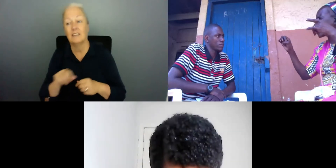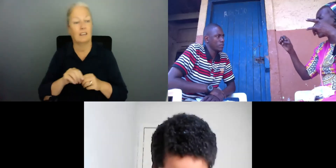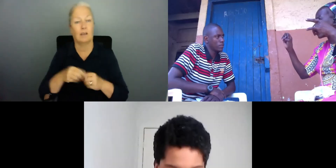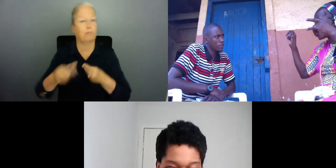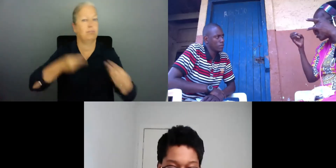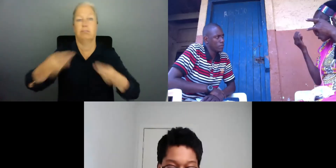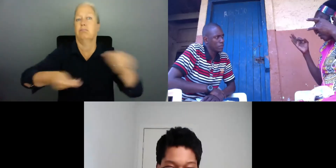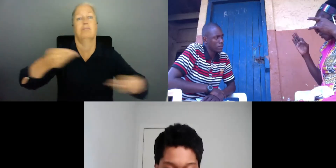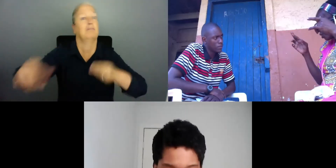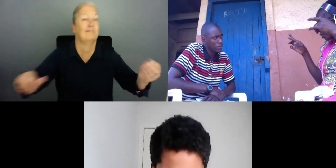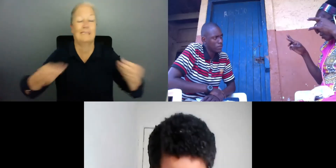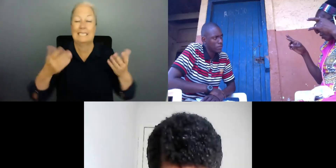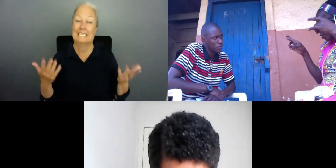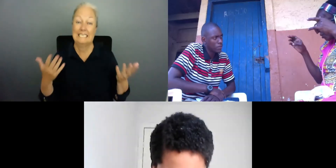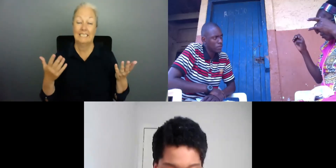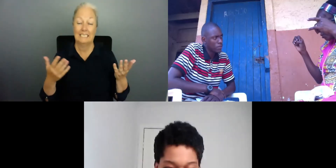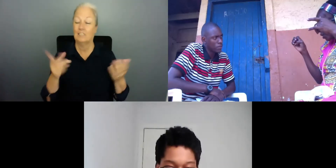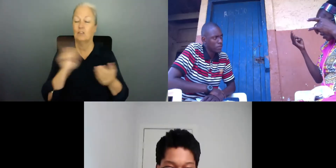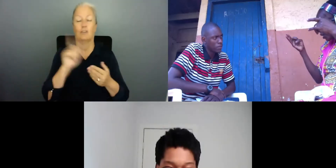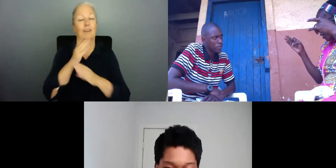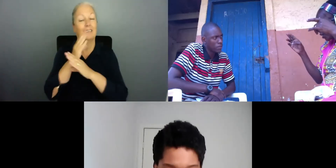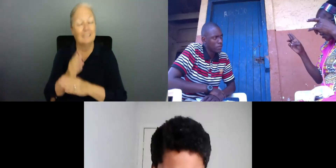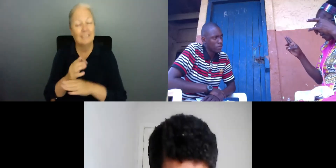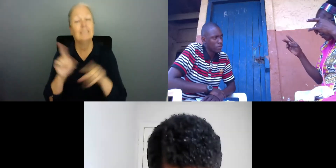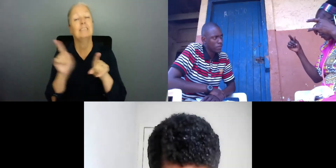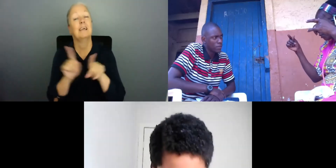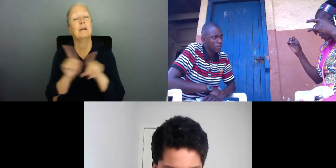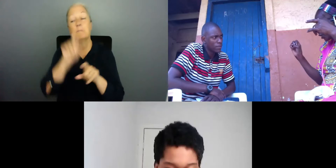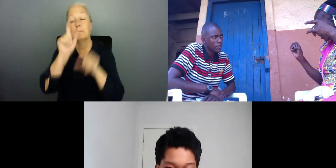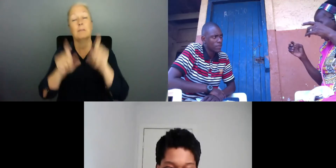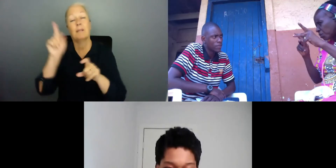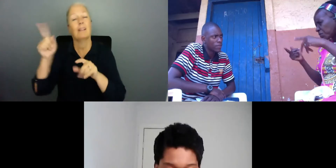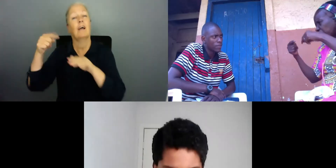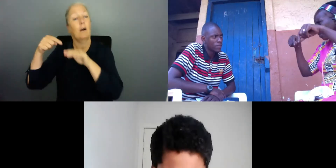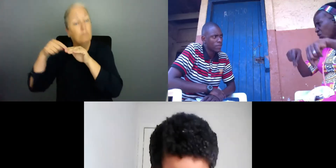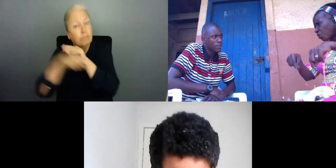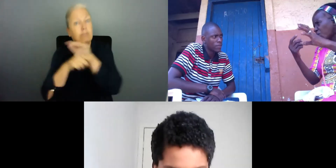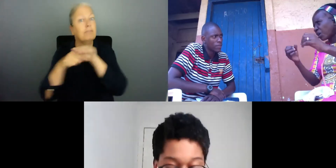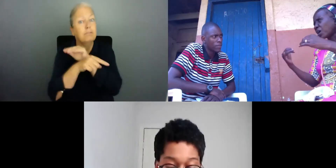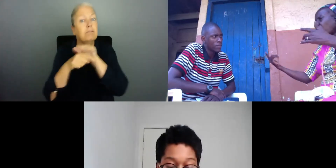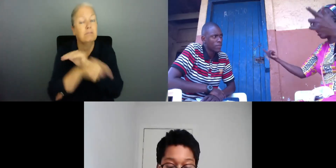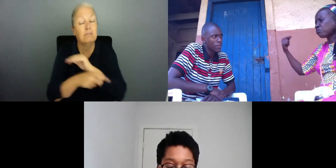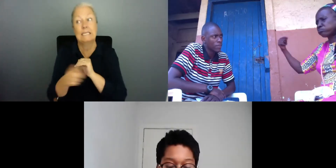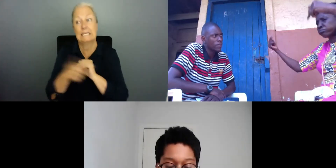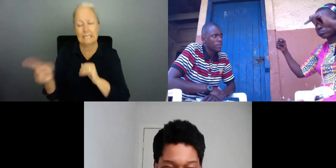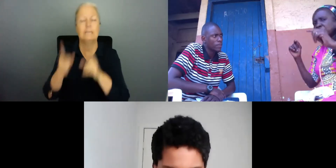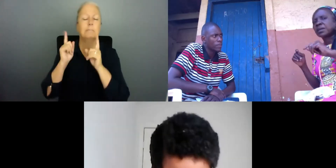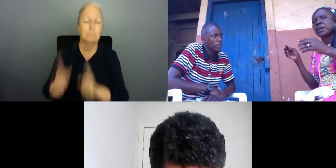we have the duty to protect all those who are so so easily affected in this way i strongly urge